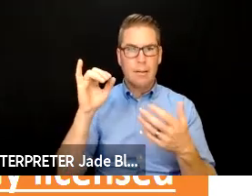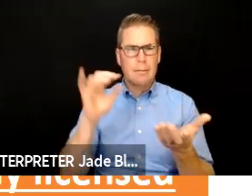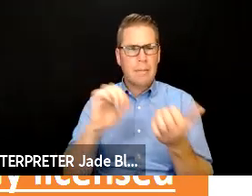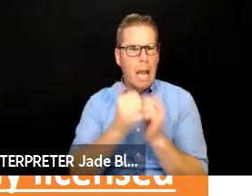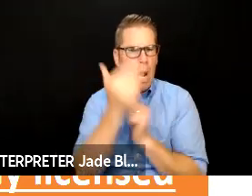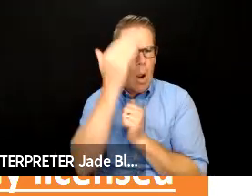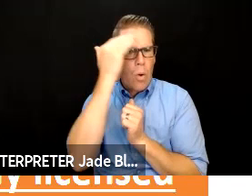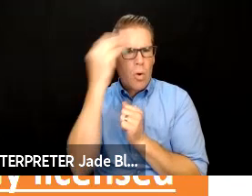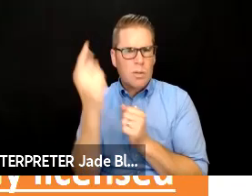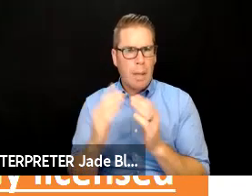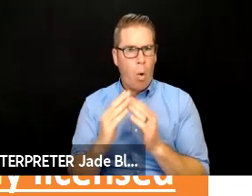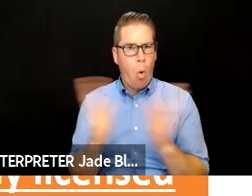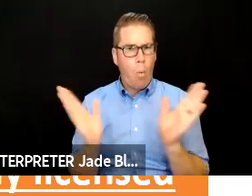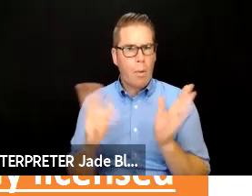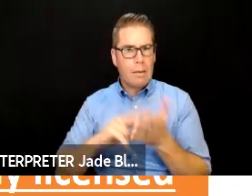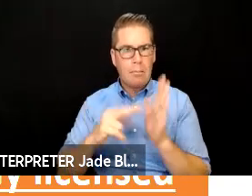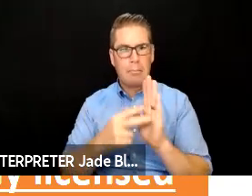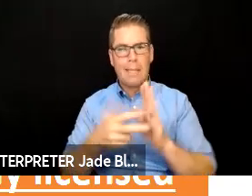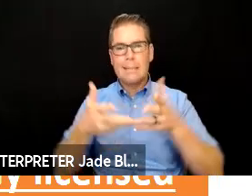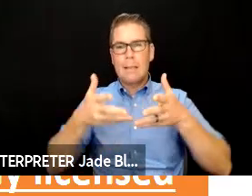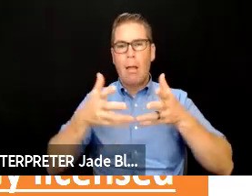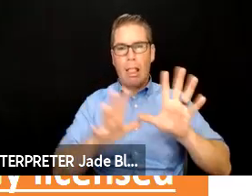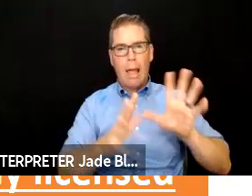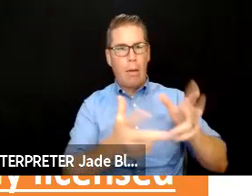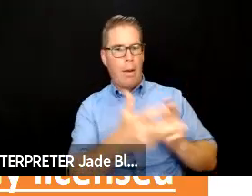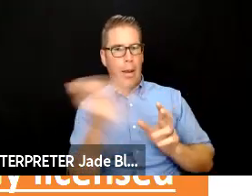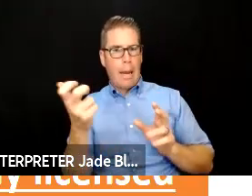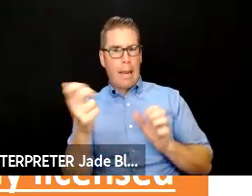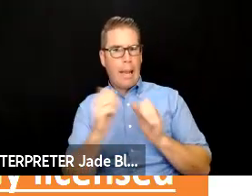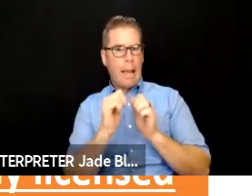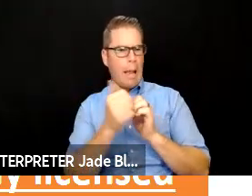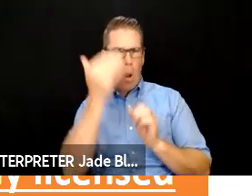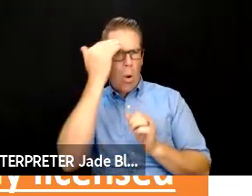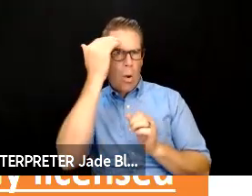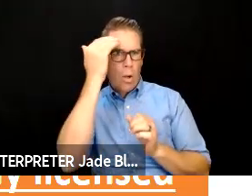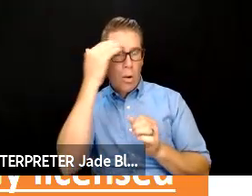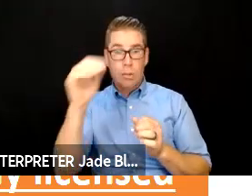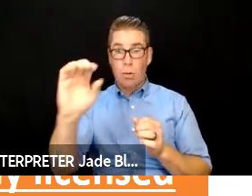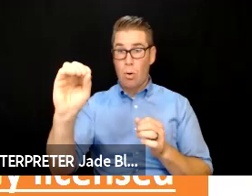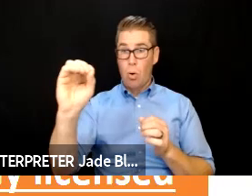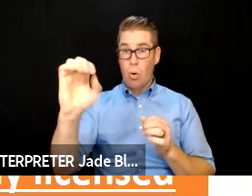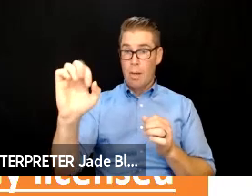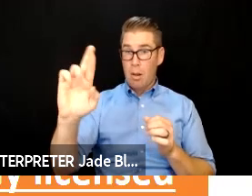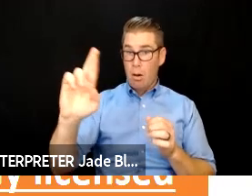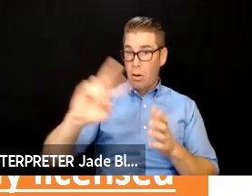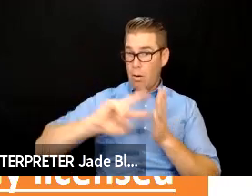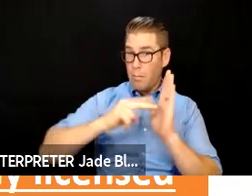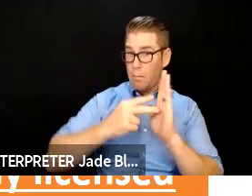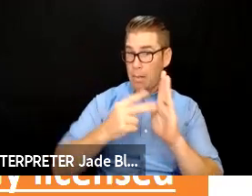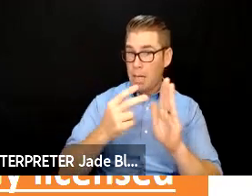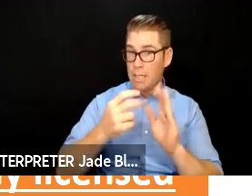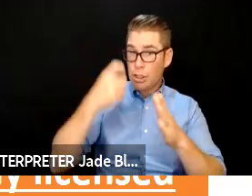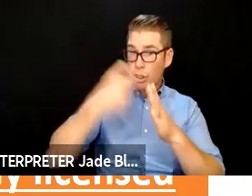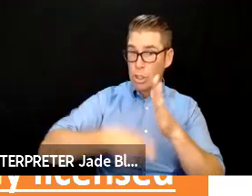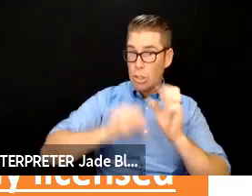Sally Potter: But what I want to let you know is that oh we ours are not necessarily free okay they it's referring to the